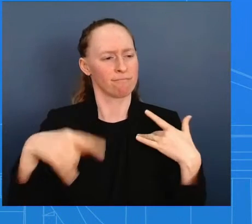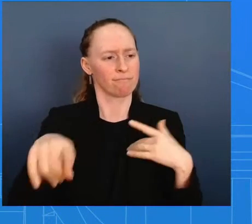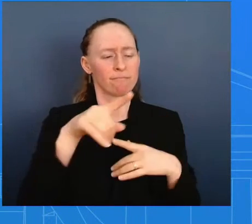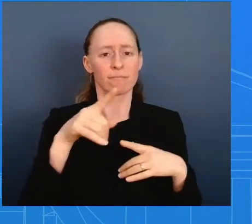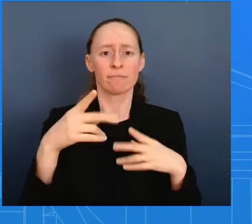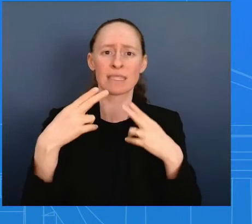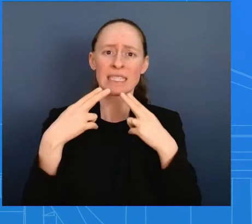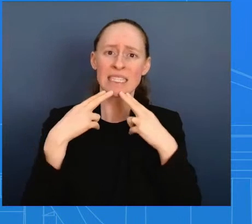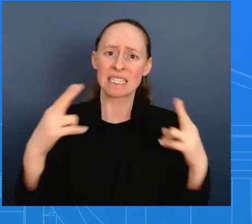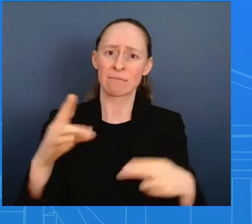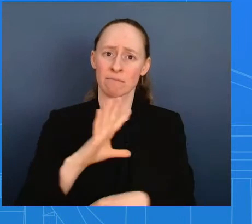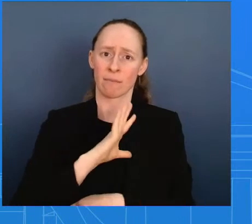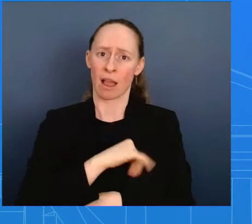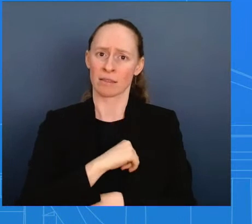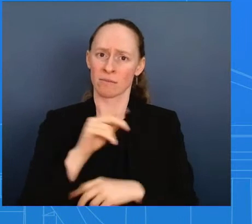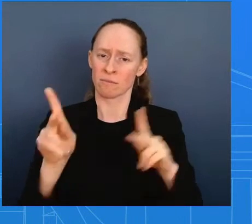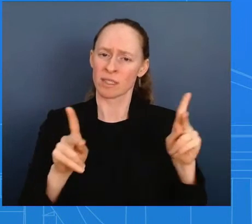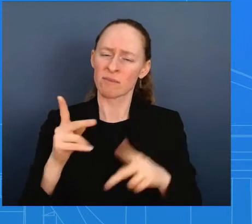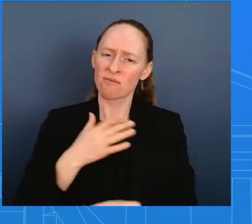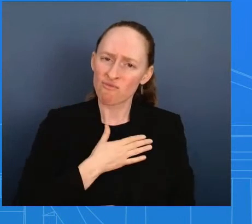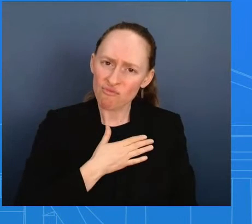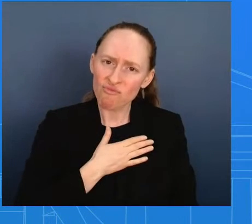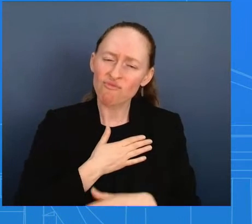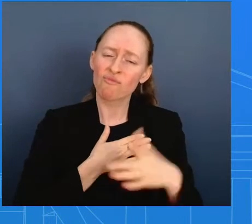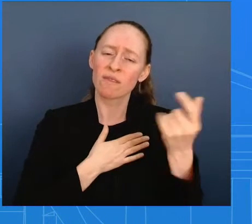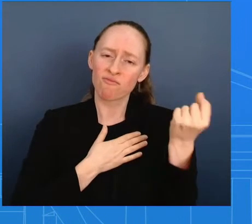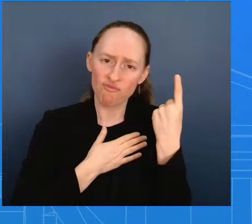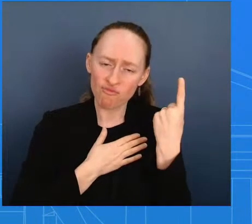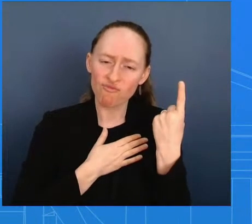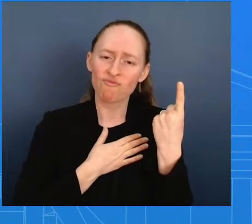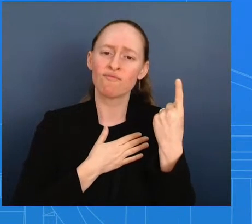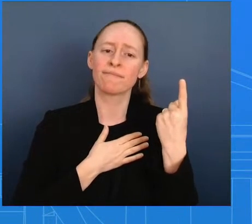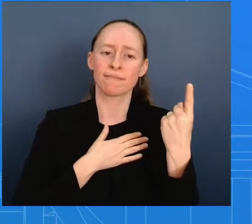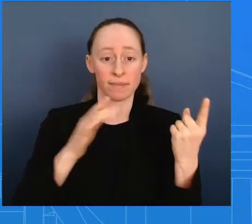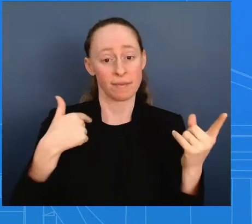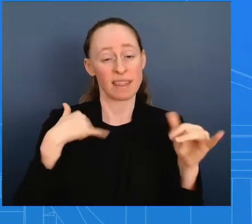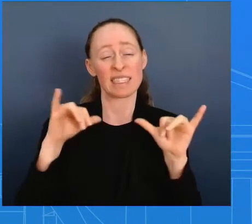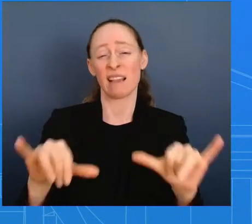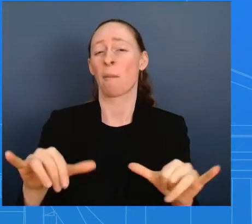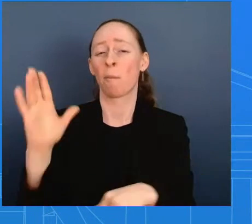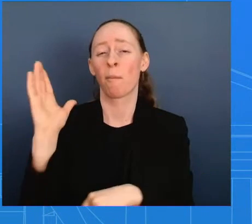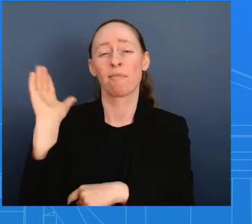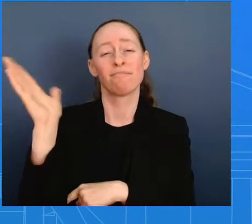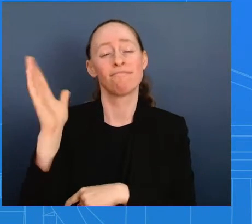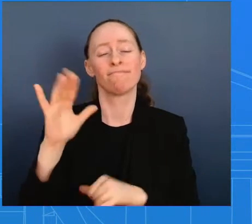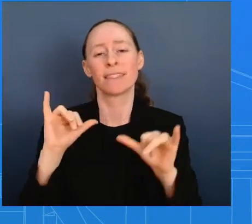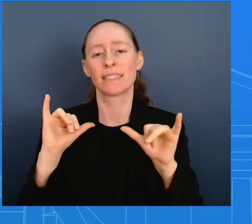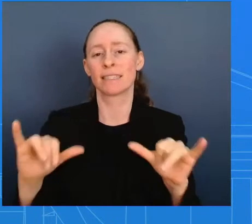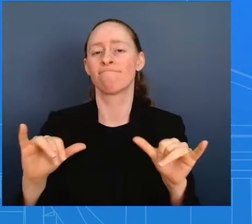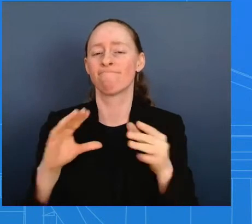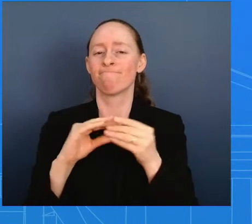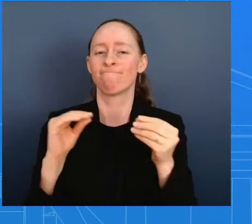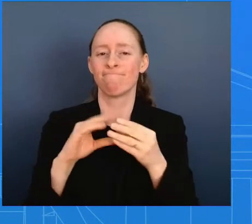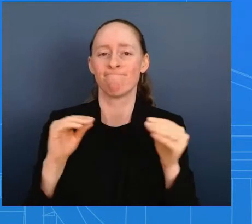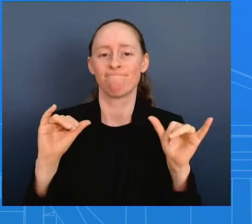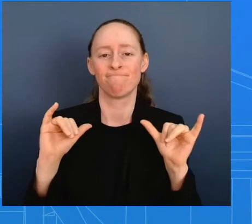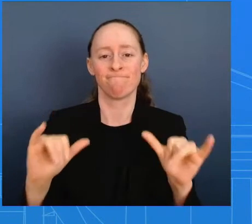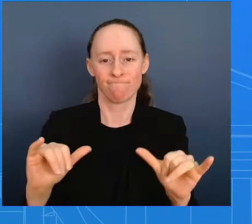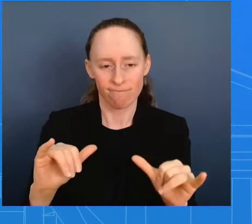And we're going to keep speaking to that as we go forward and continue to follow what we believe is in the best interests and in -- and reflective of the values of this country.